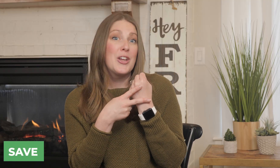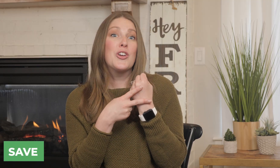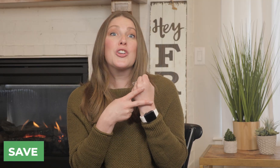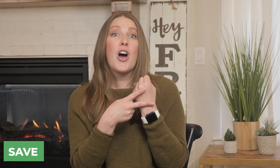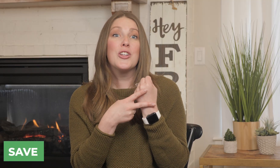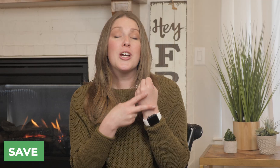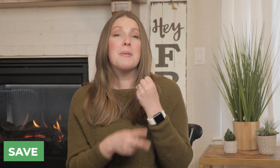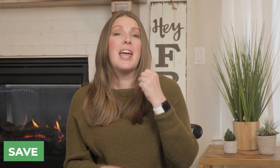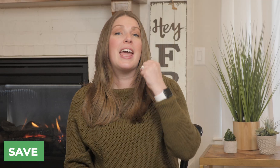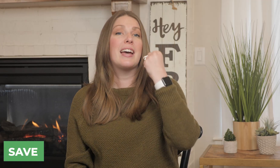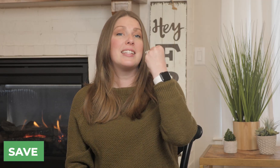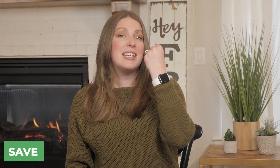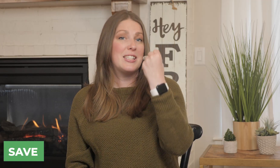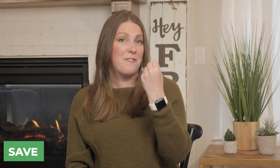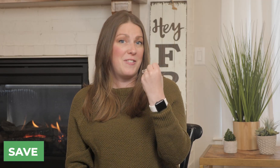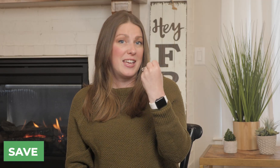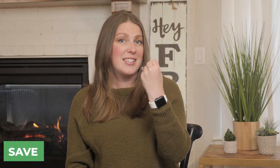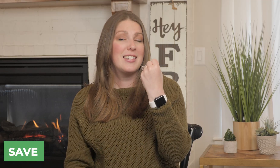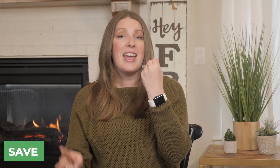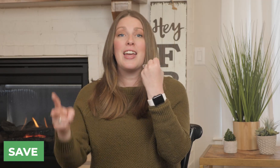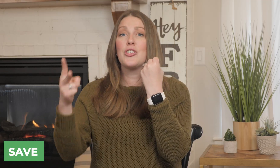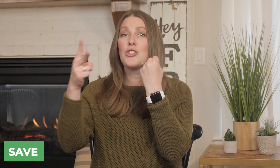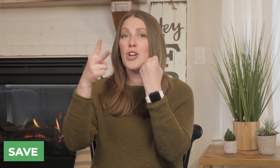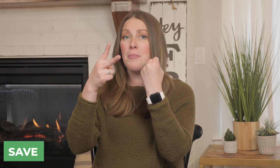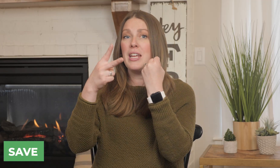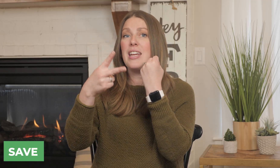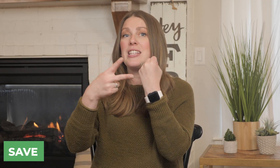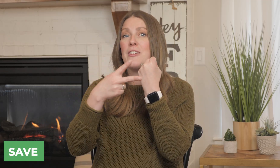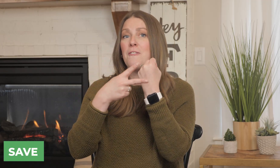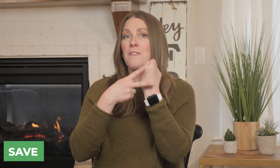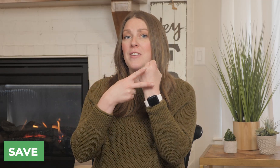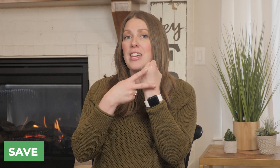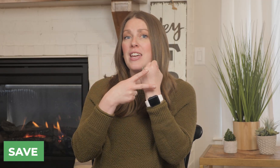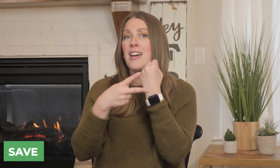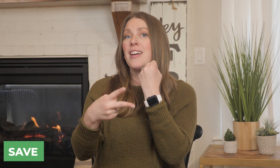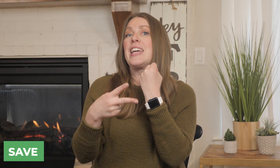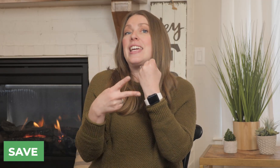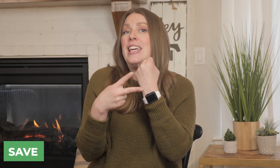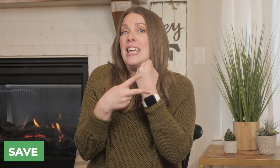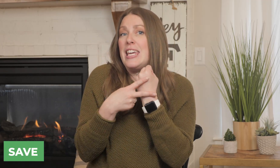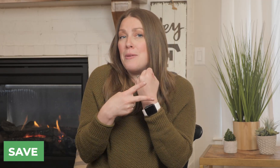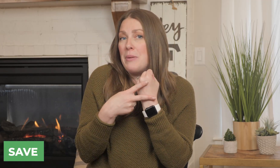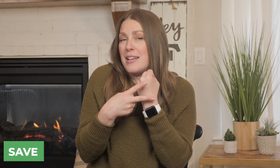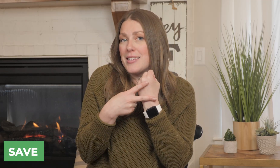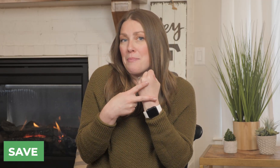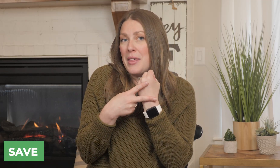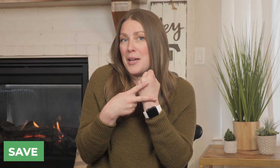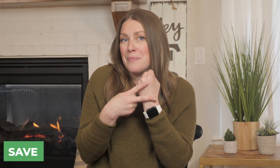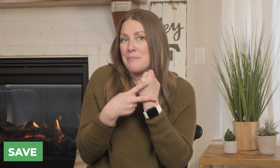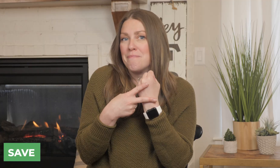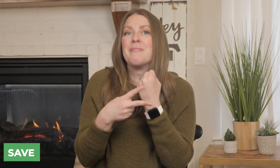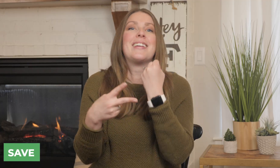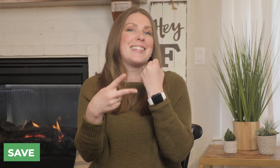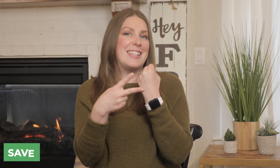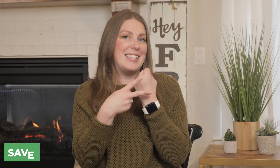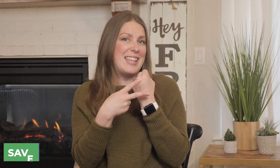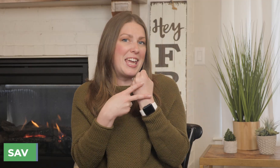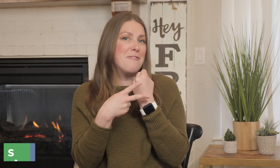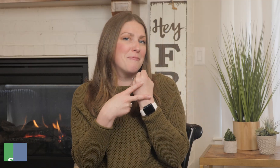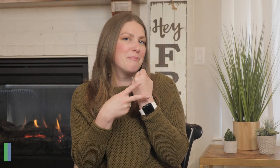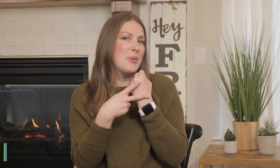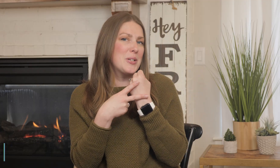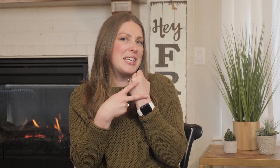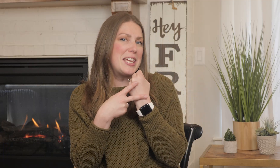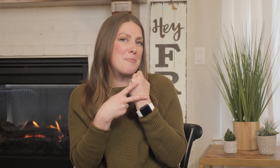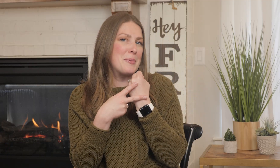your non-dominant hand is a fist and your dominant is a 'V' keeping something, to save or to keep.